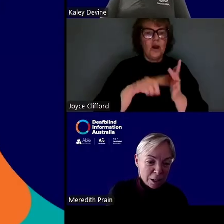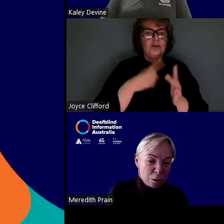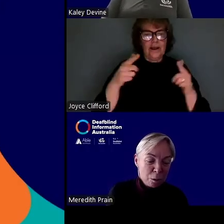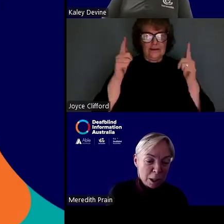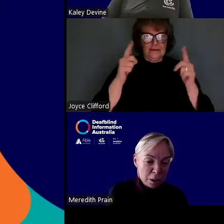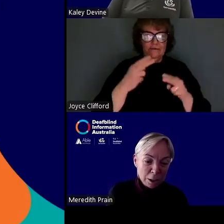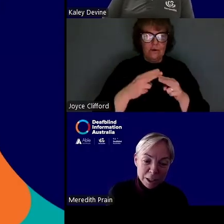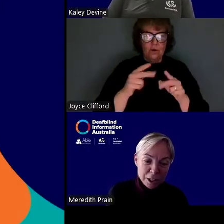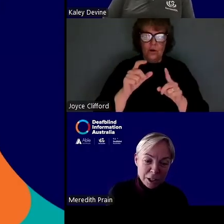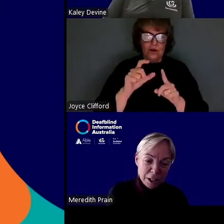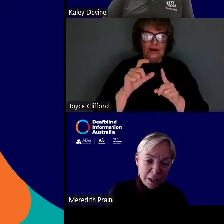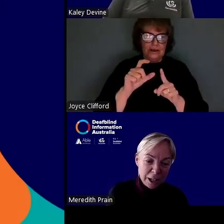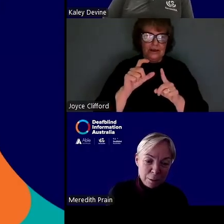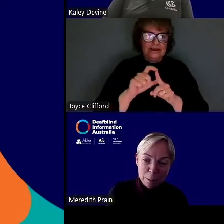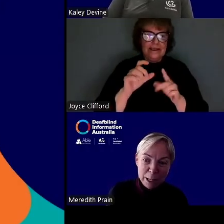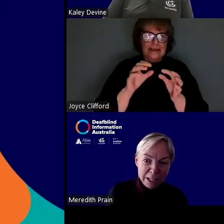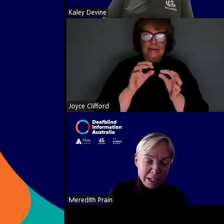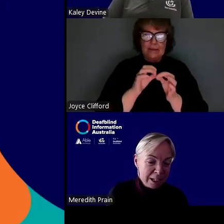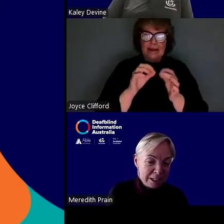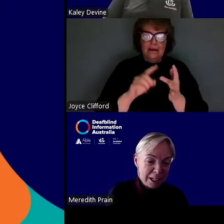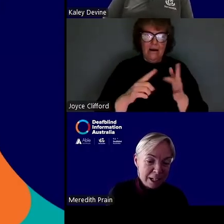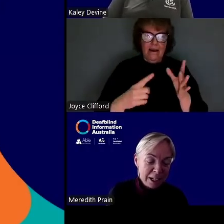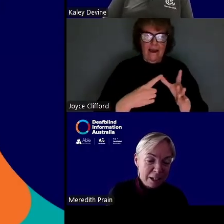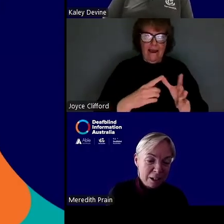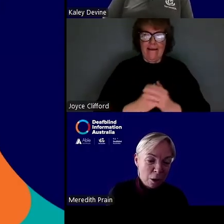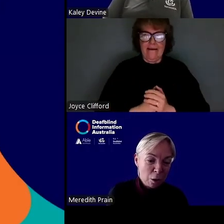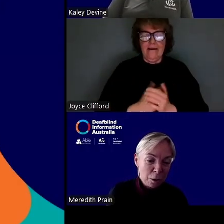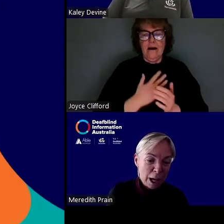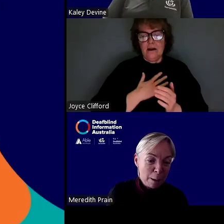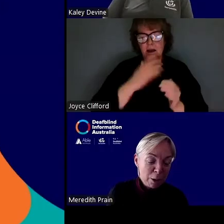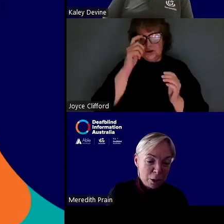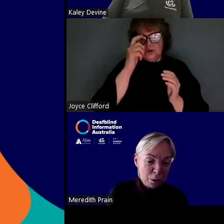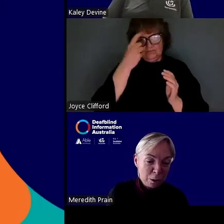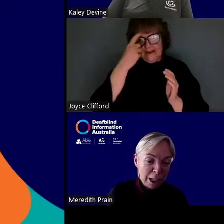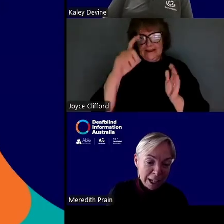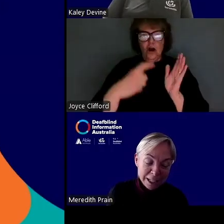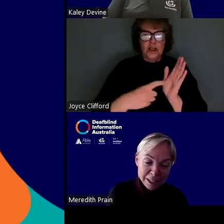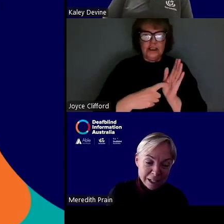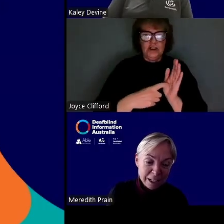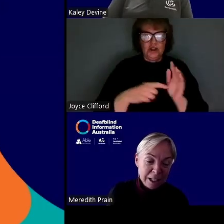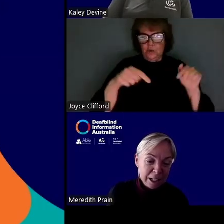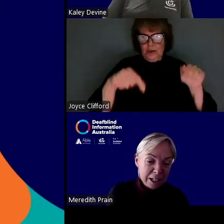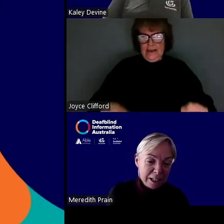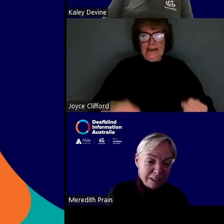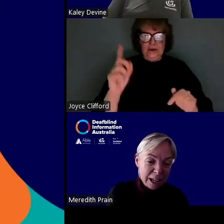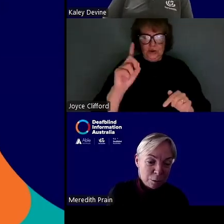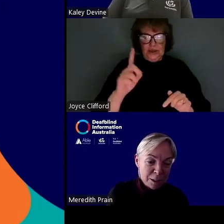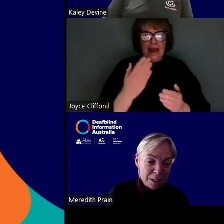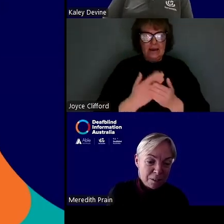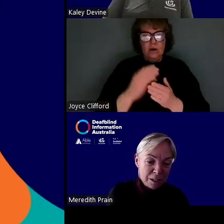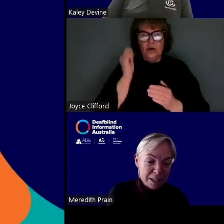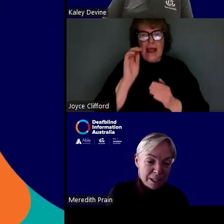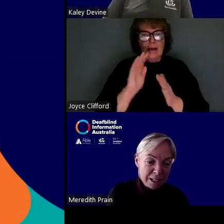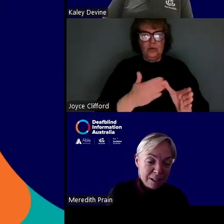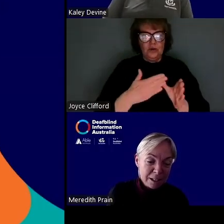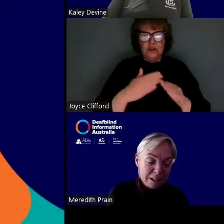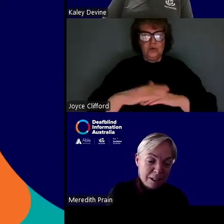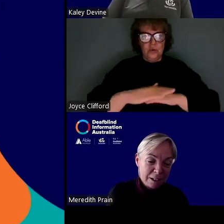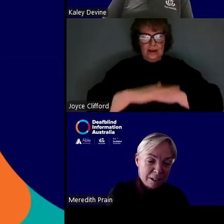to acknowledge that we're meeting here today on Aboriginal lands and this land was never ceded.